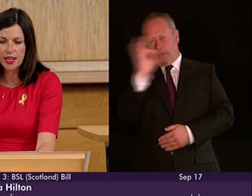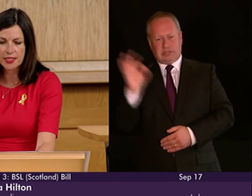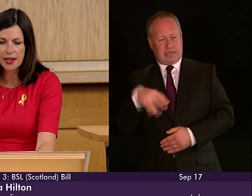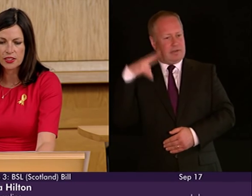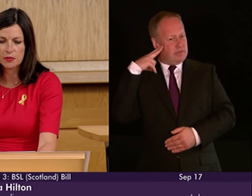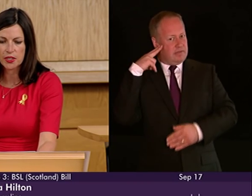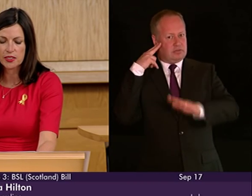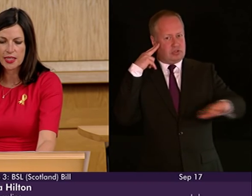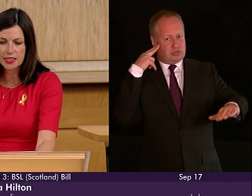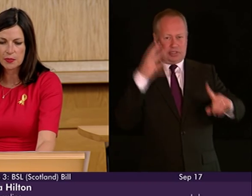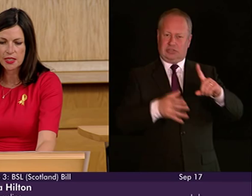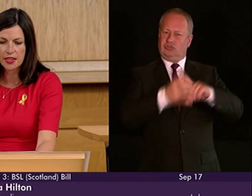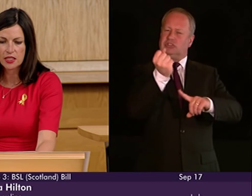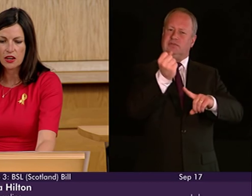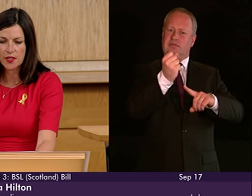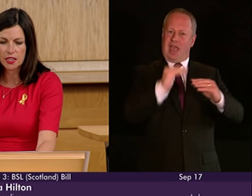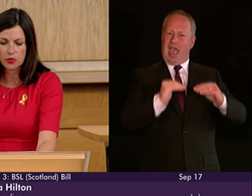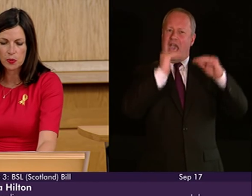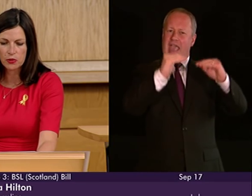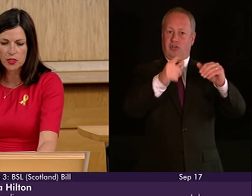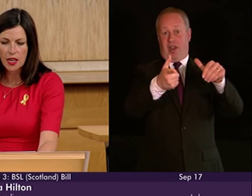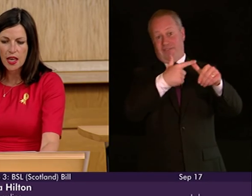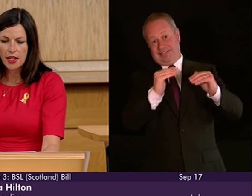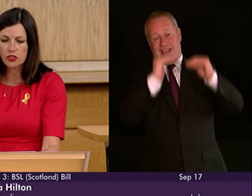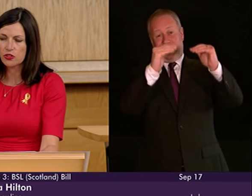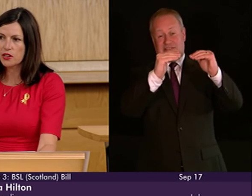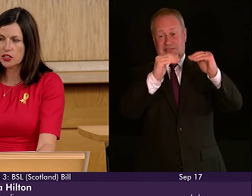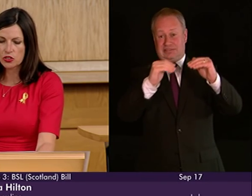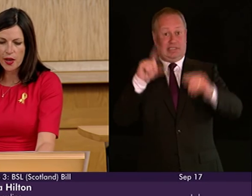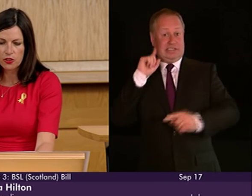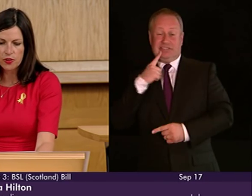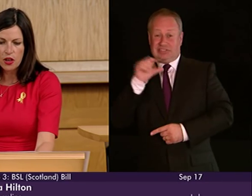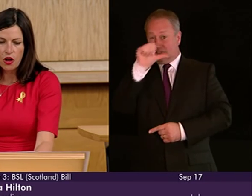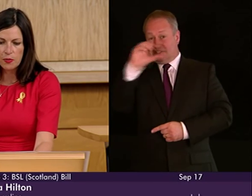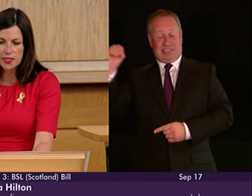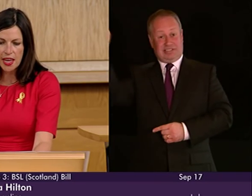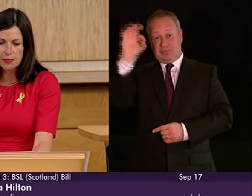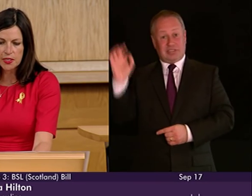advanced highers, compared with 60 per cent of hearing pupils. In 2012, almost 10 per